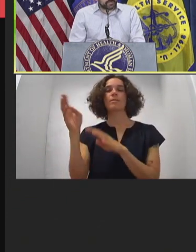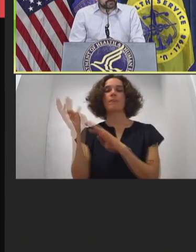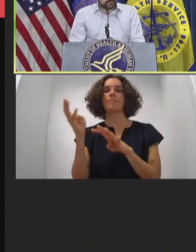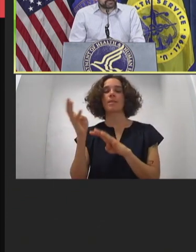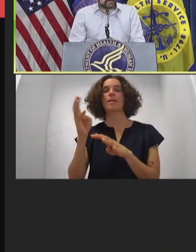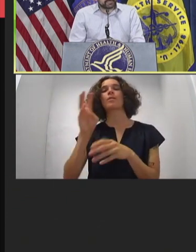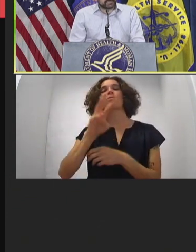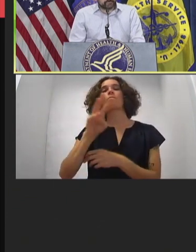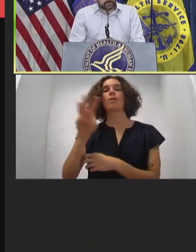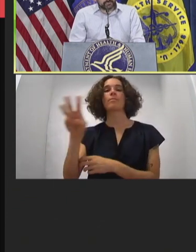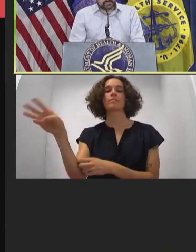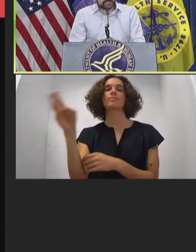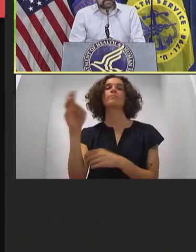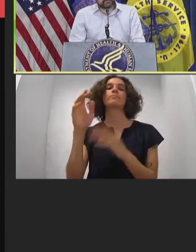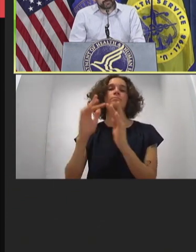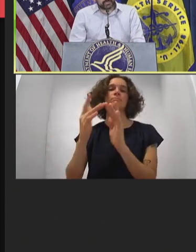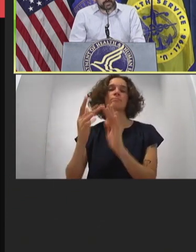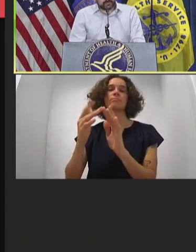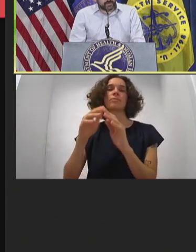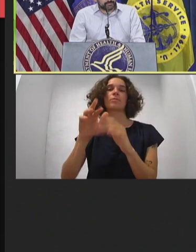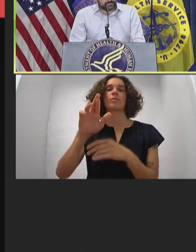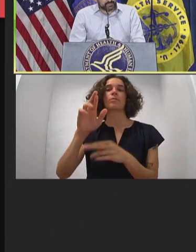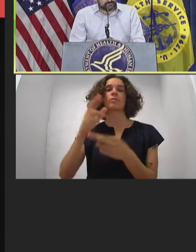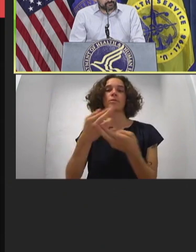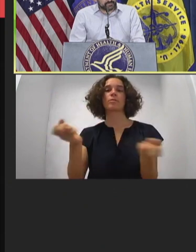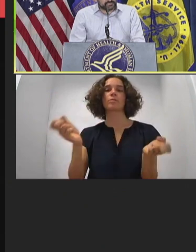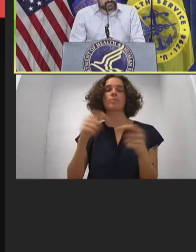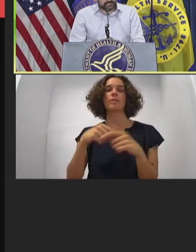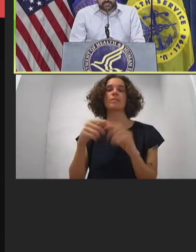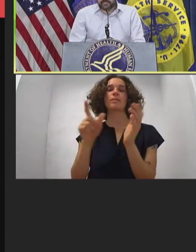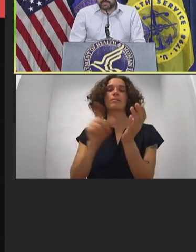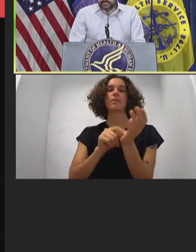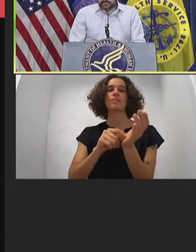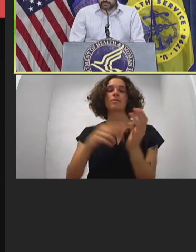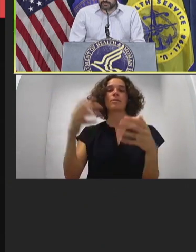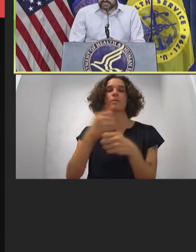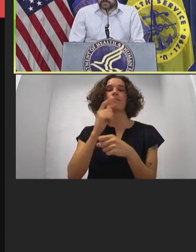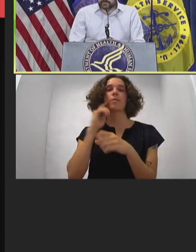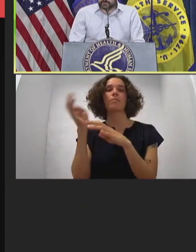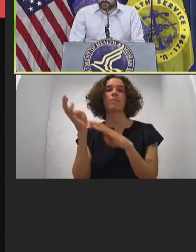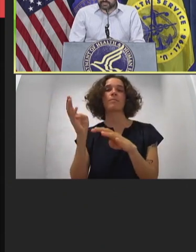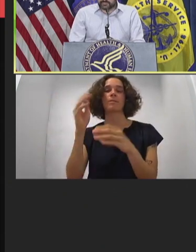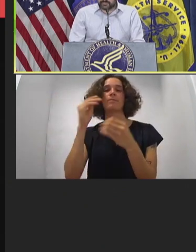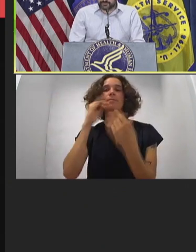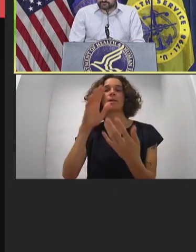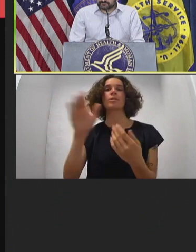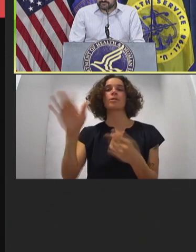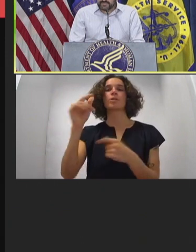Organization publishes a summary of pipeline information in its Global TB Report each year.